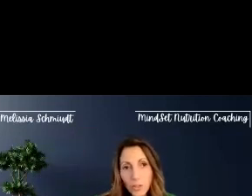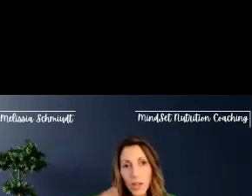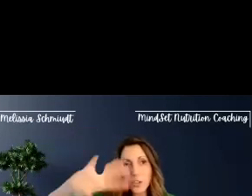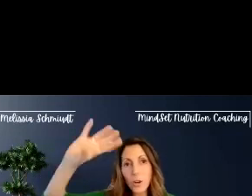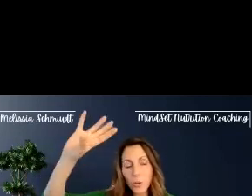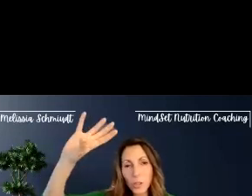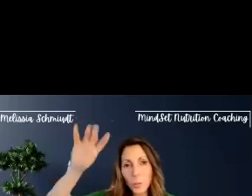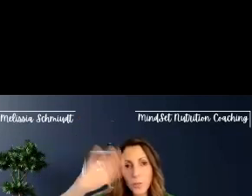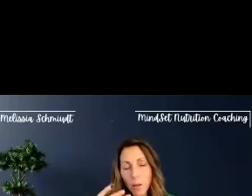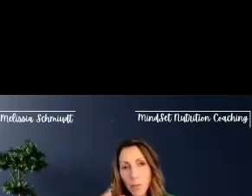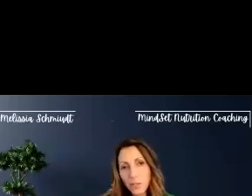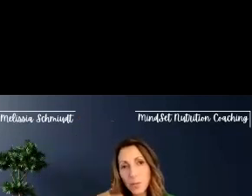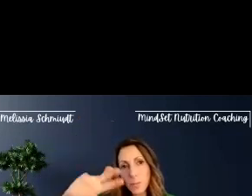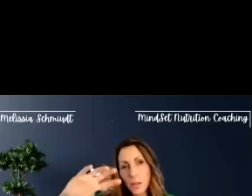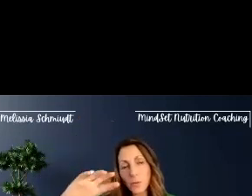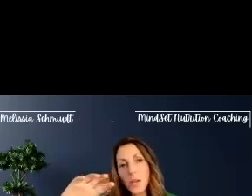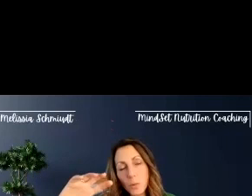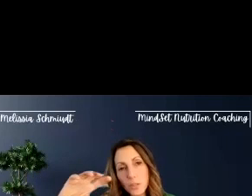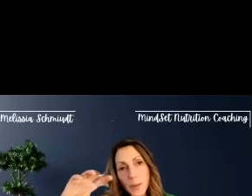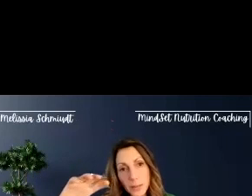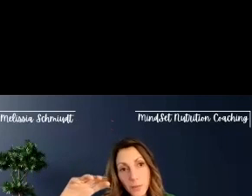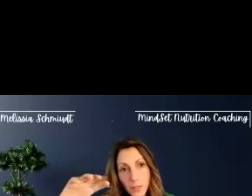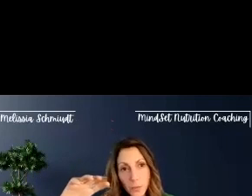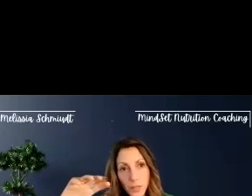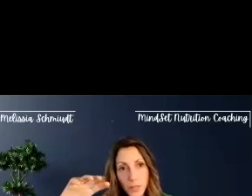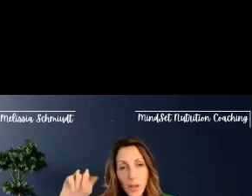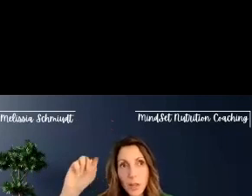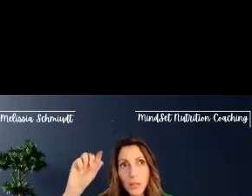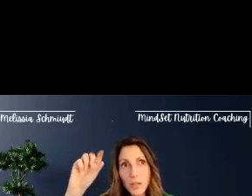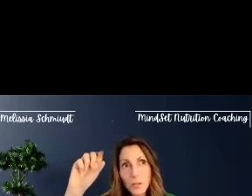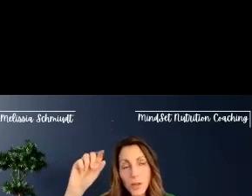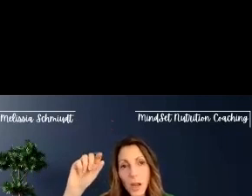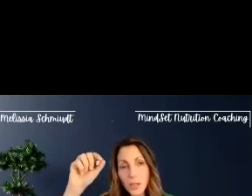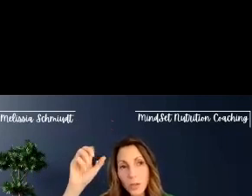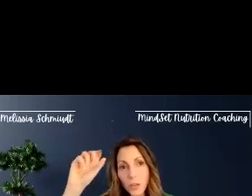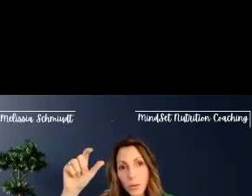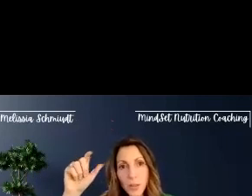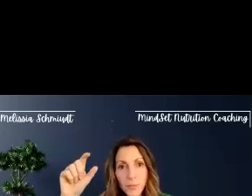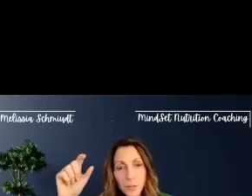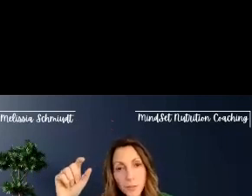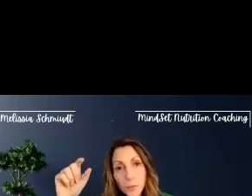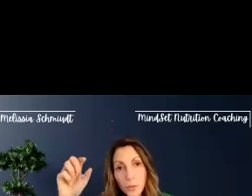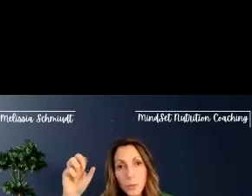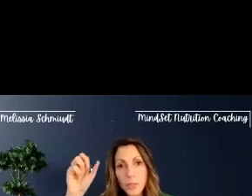I showed that chart earlier, we've got basal metabolic rate, which is about 70%. Then you've got the thermic effect of food,